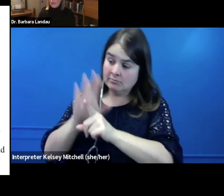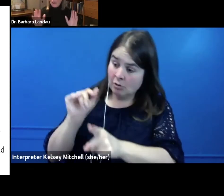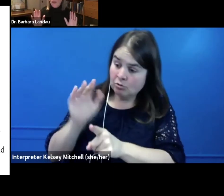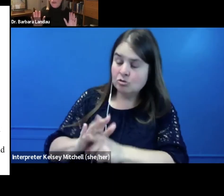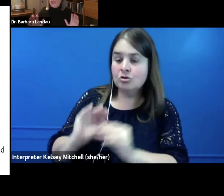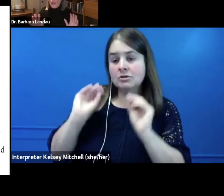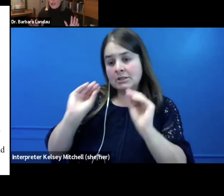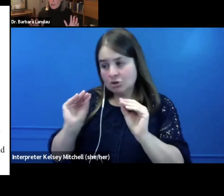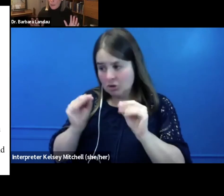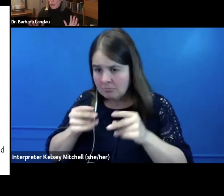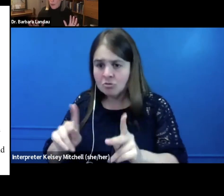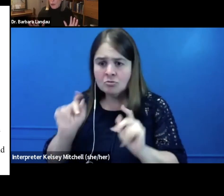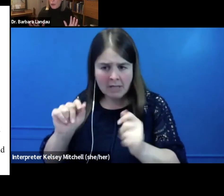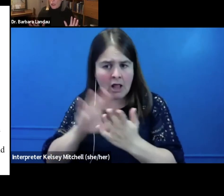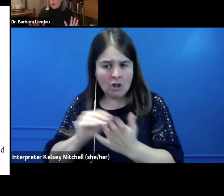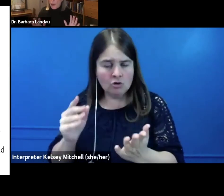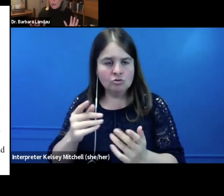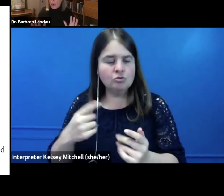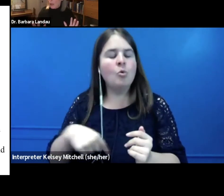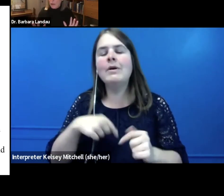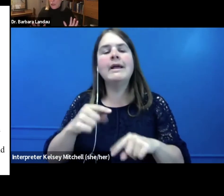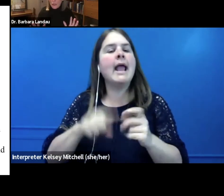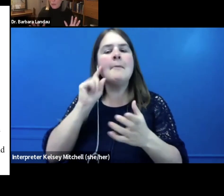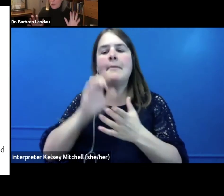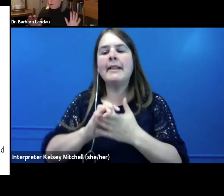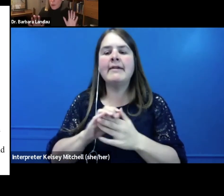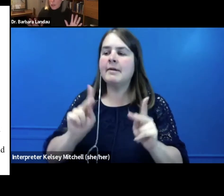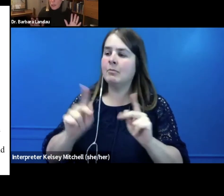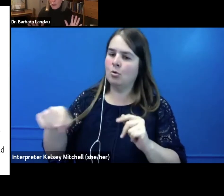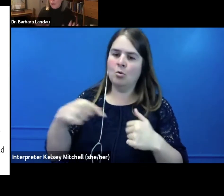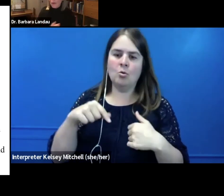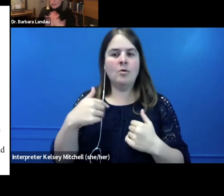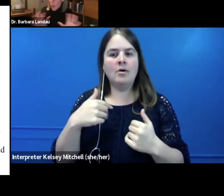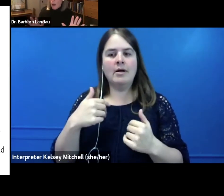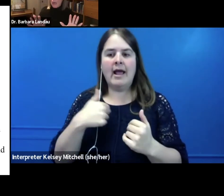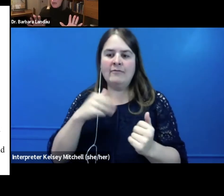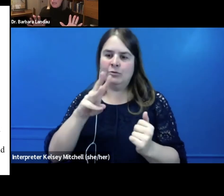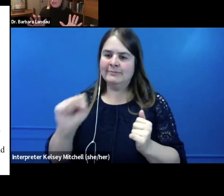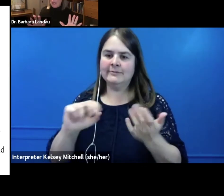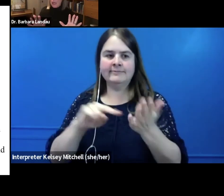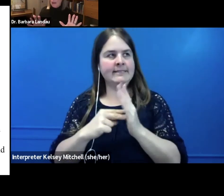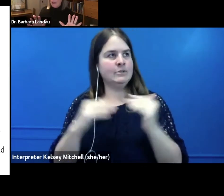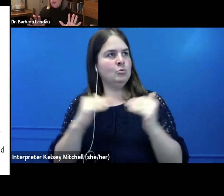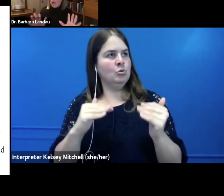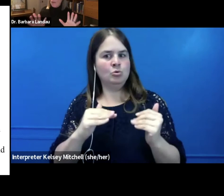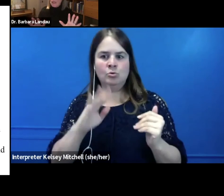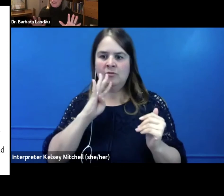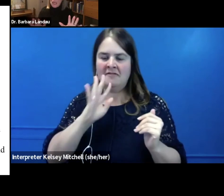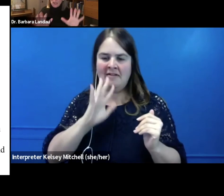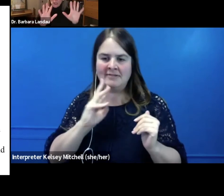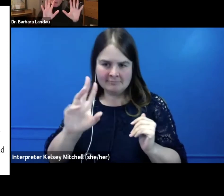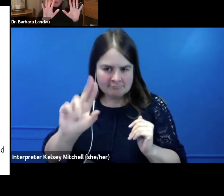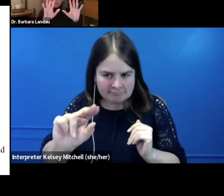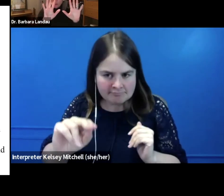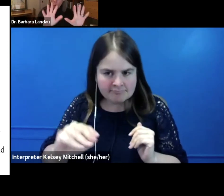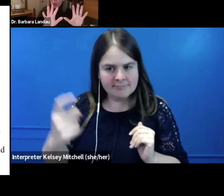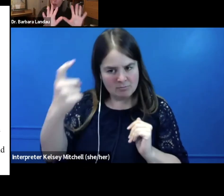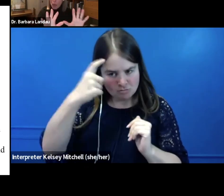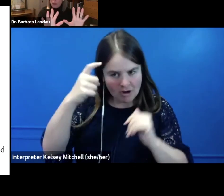shouldn't just think that people with william syndrome have the cognitive systems of a four to six year old that's not what i mean to say what i mean to